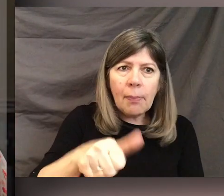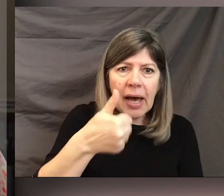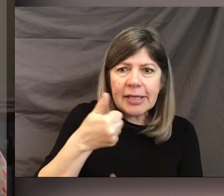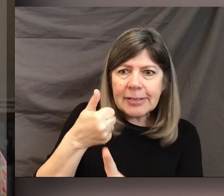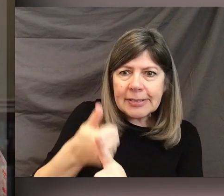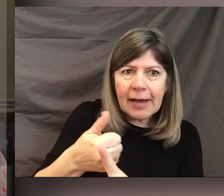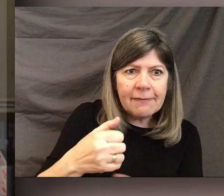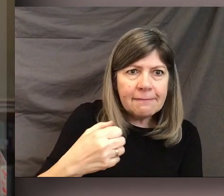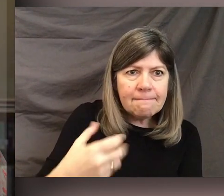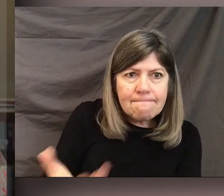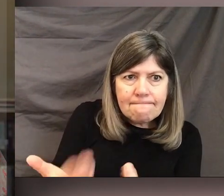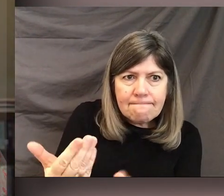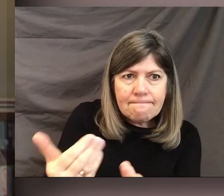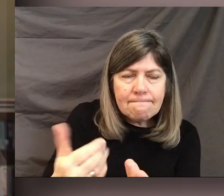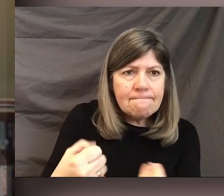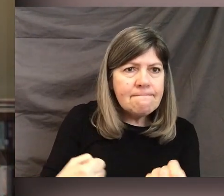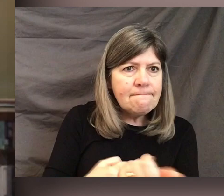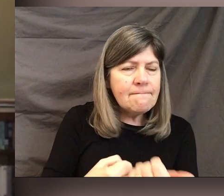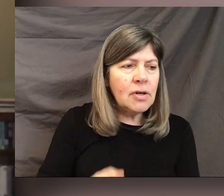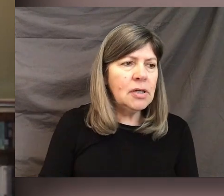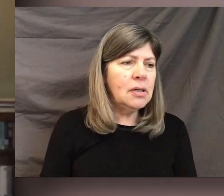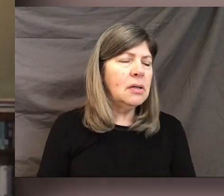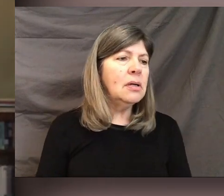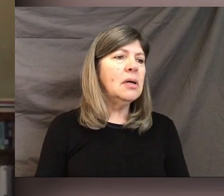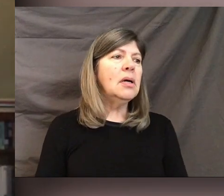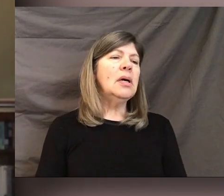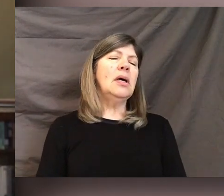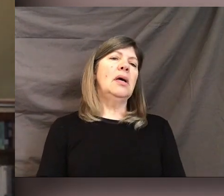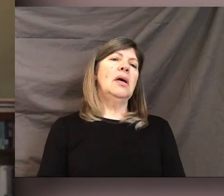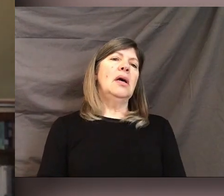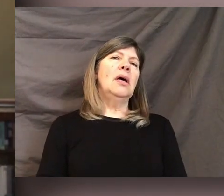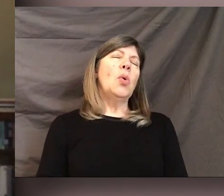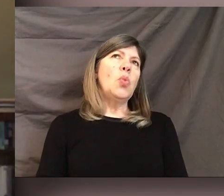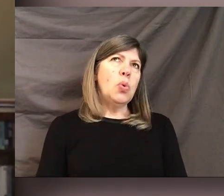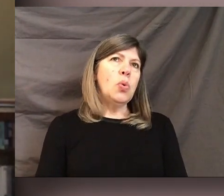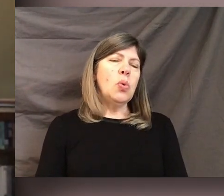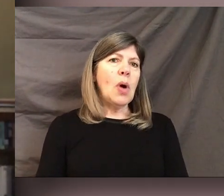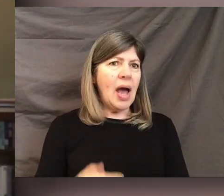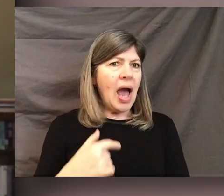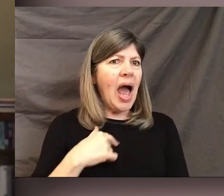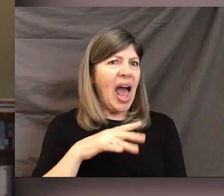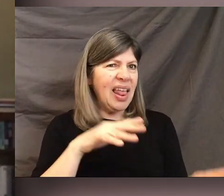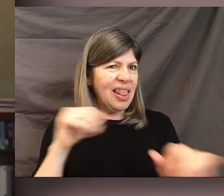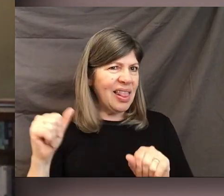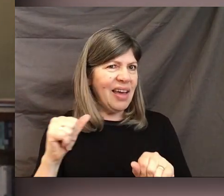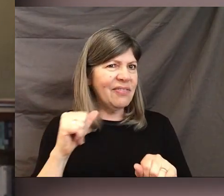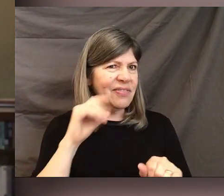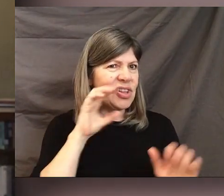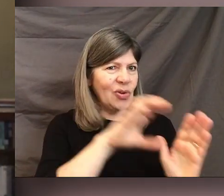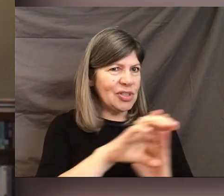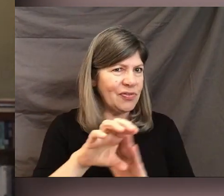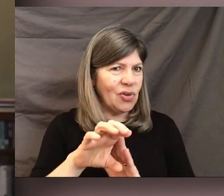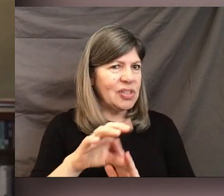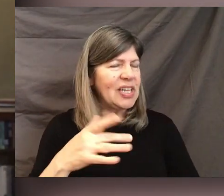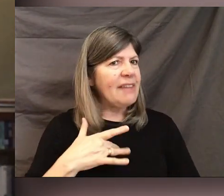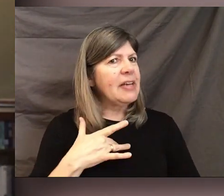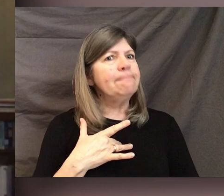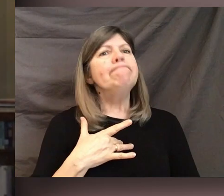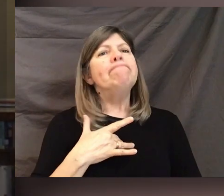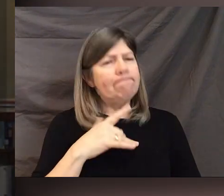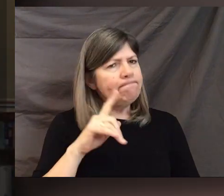So I really walked out of that space feeling like, there's a lot of shift needs to be happening, yeah.